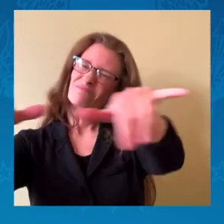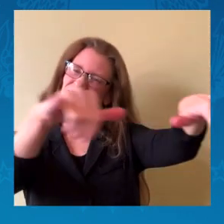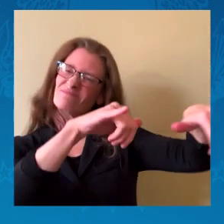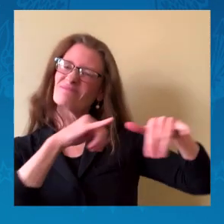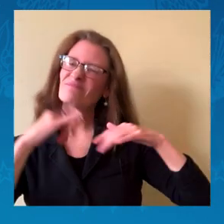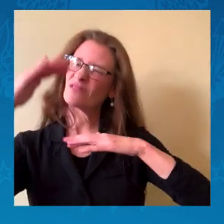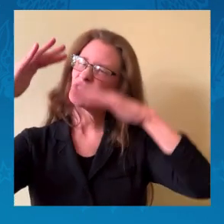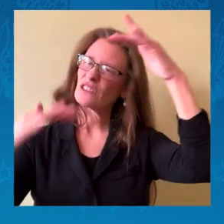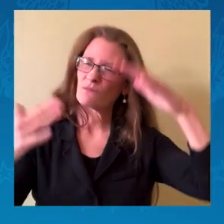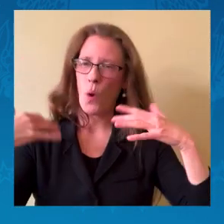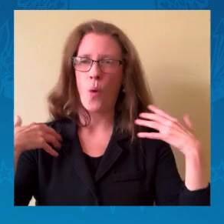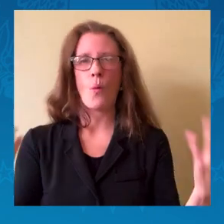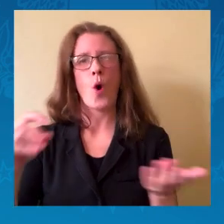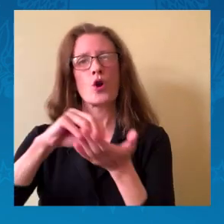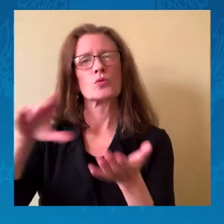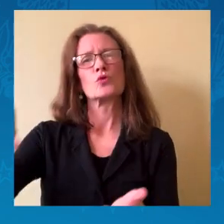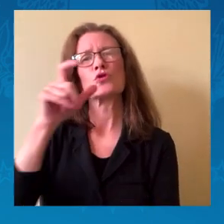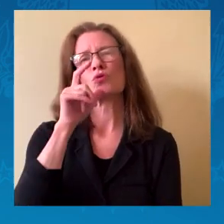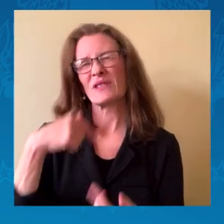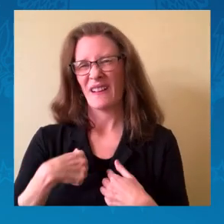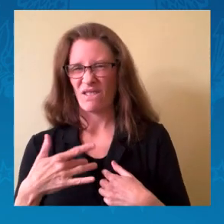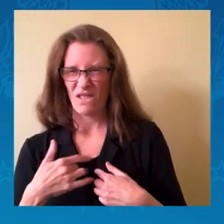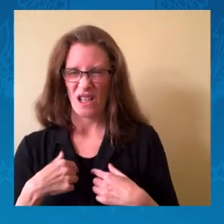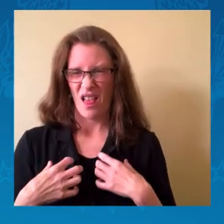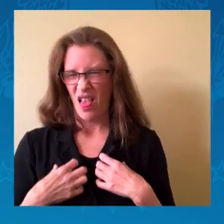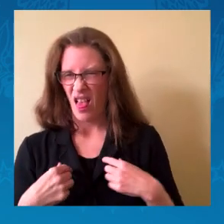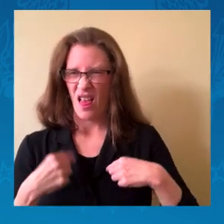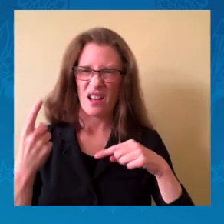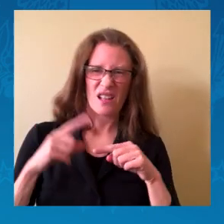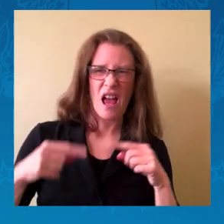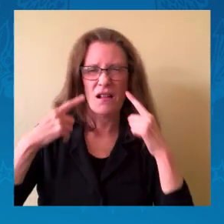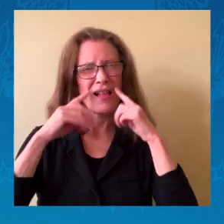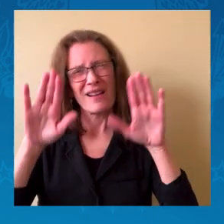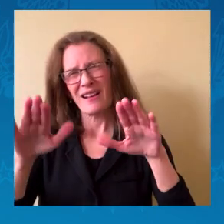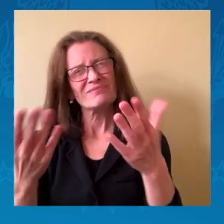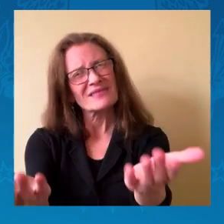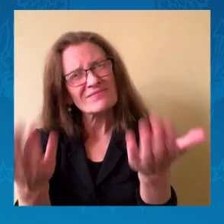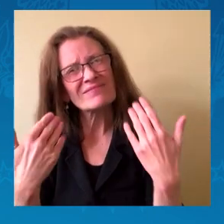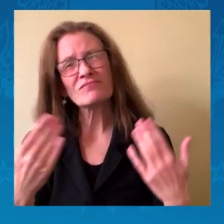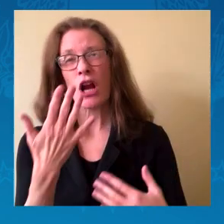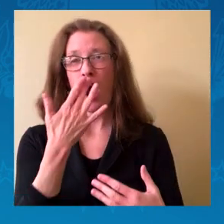And as our country's population grows more diverse, the U.S. must catch up with other industrialized